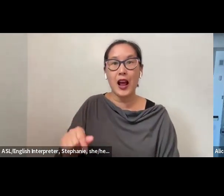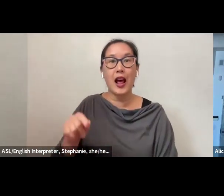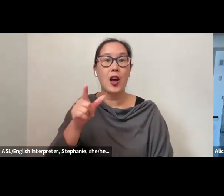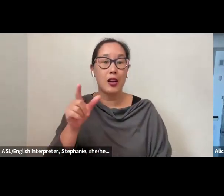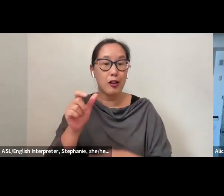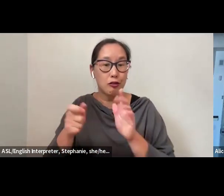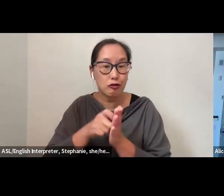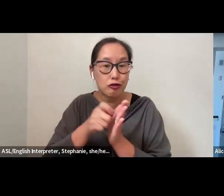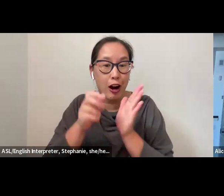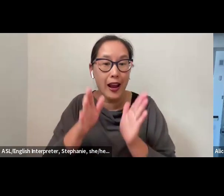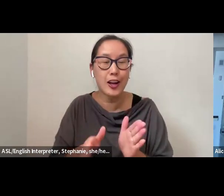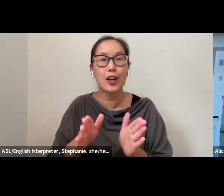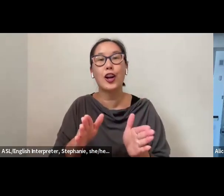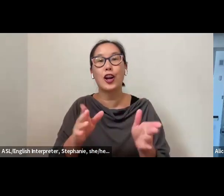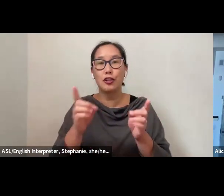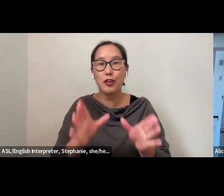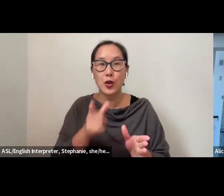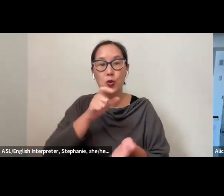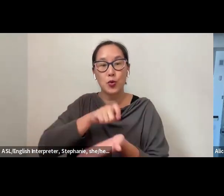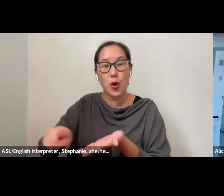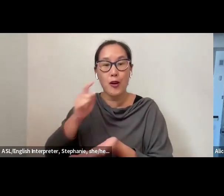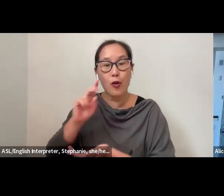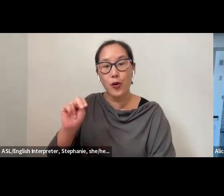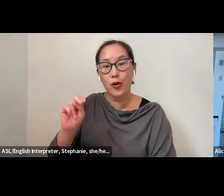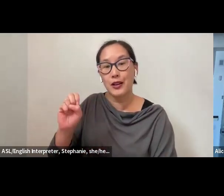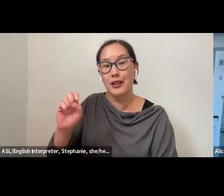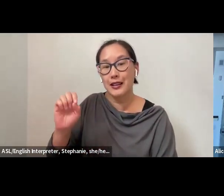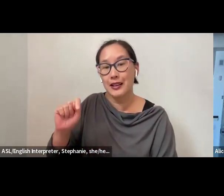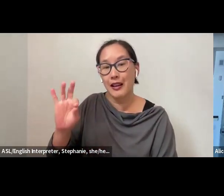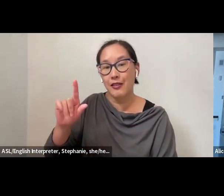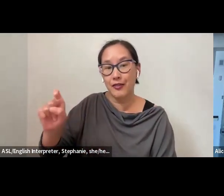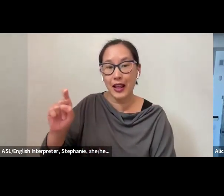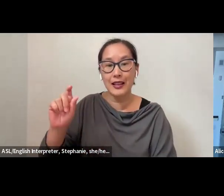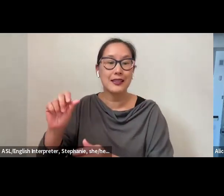Polly Pocket, and currently is an Inevitable Foundation Fellow.